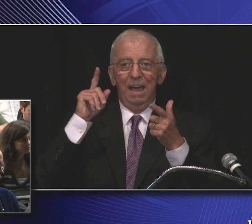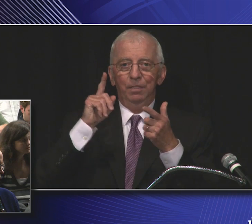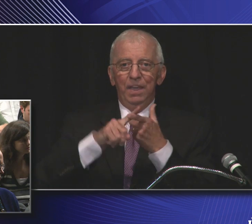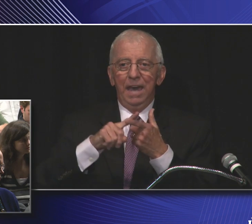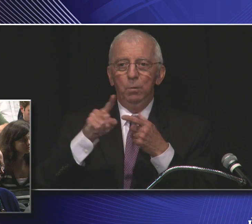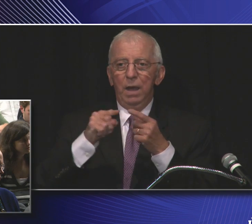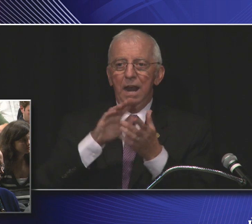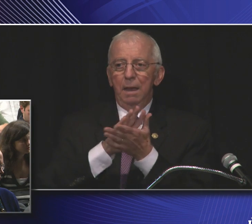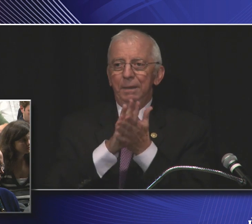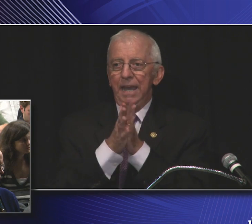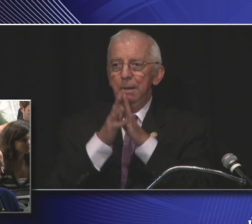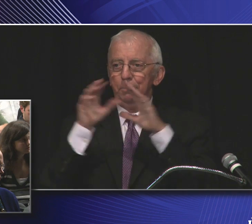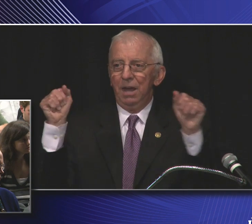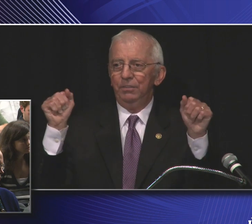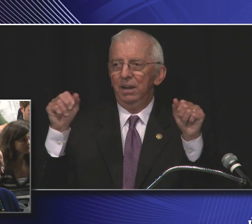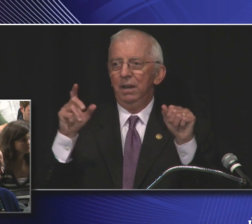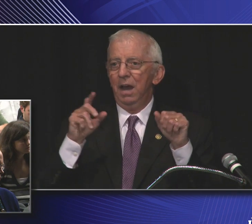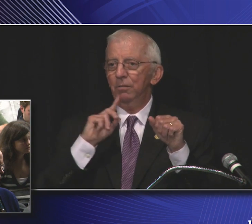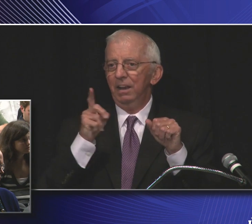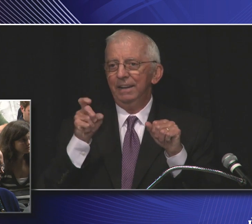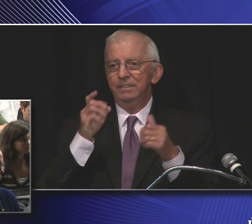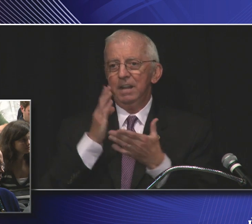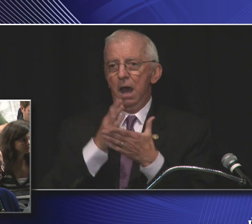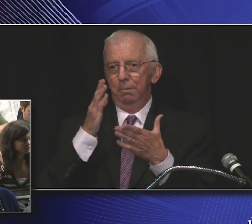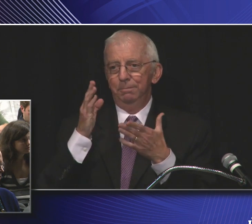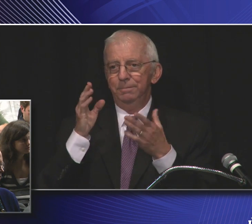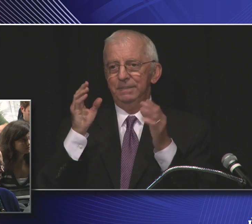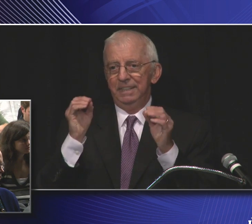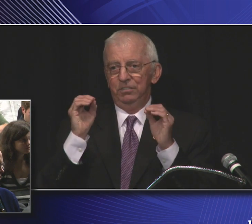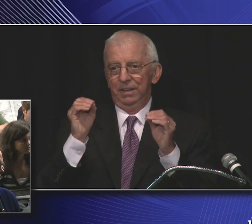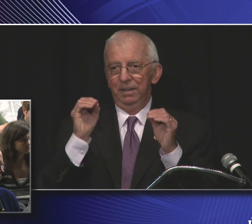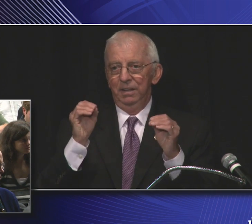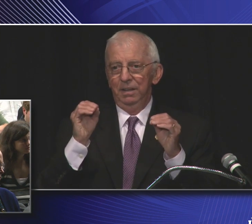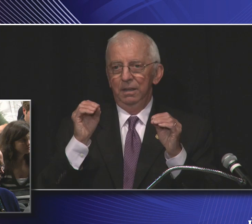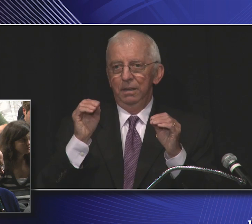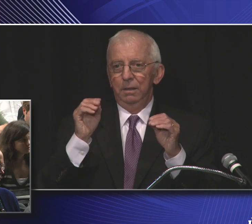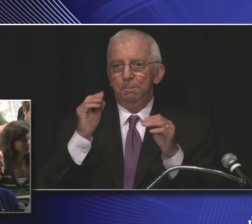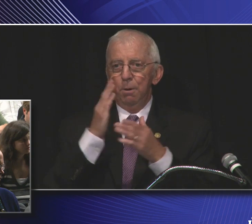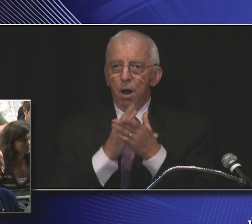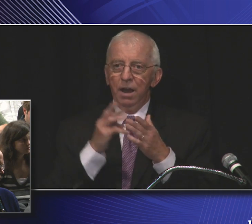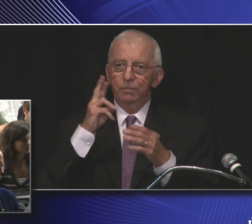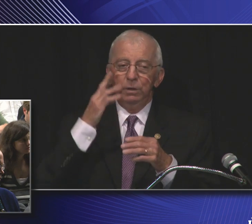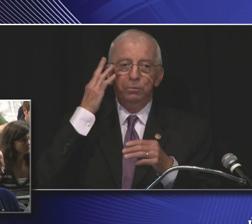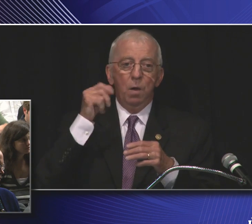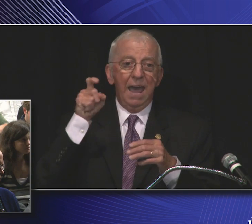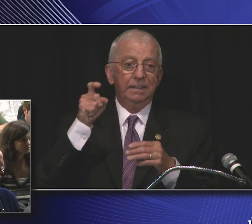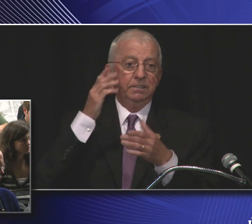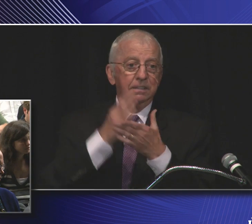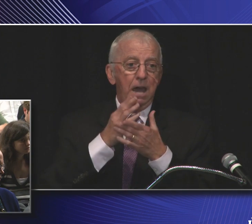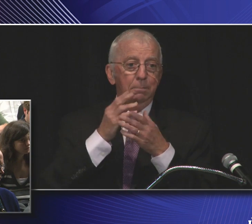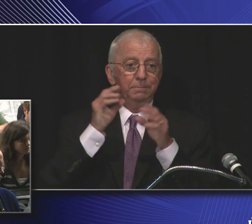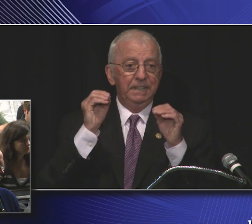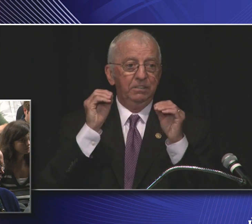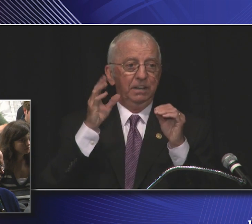And then when I became President I really had to stop teaching. Part of the reason why I had to stop teaching is